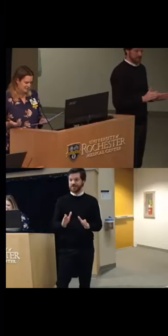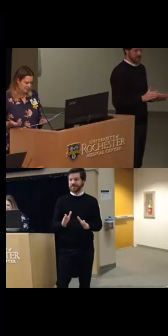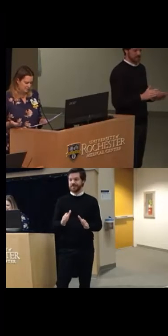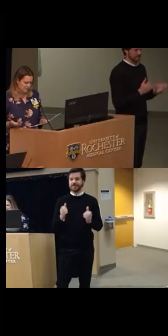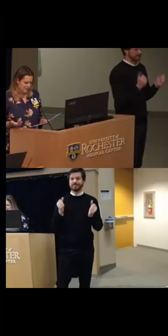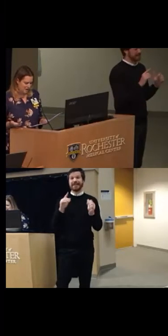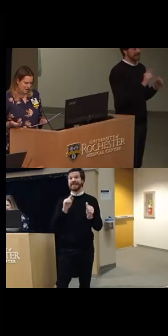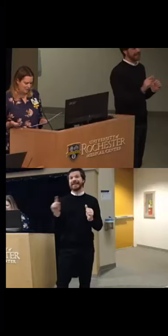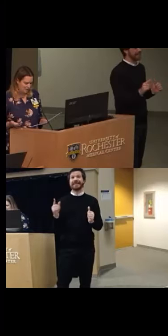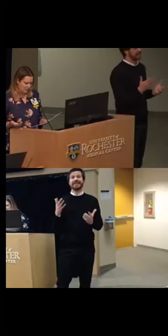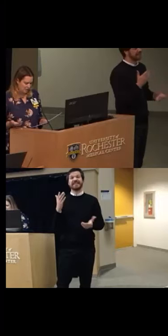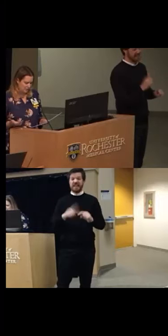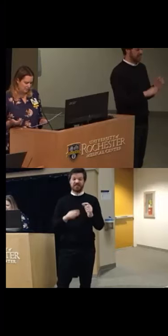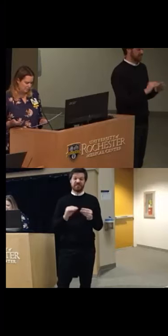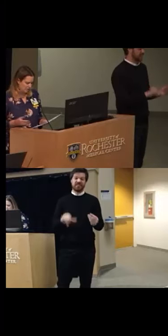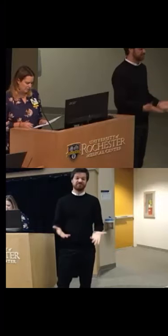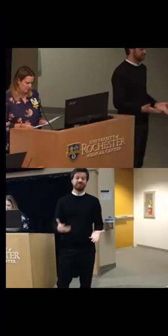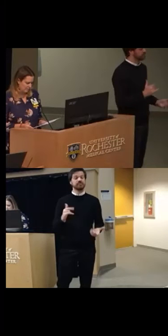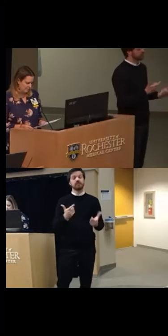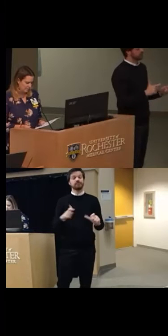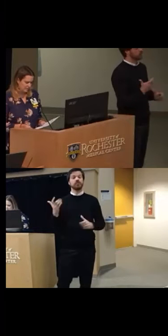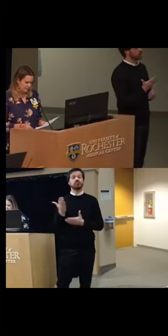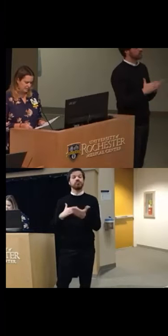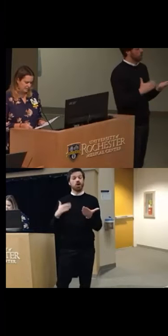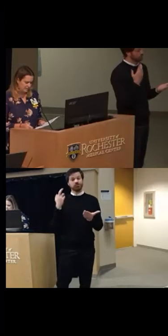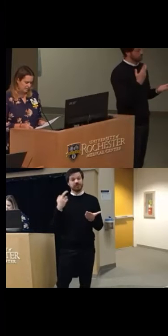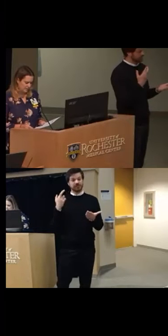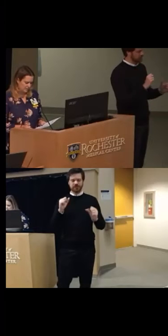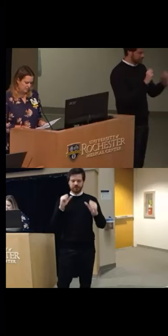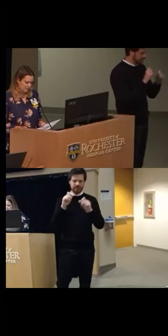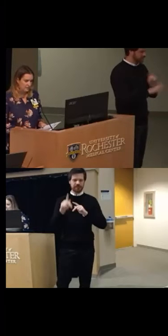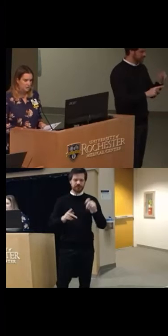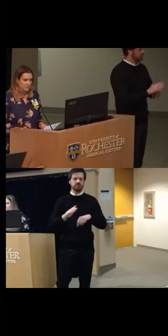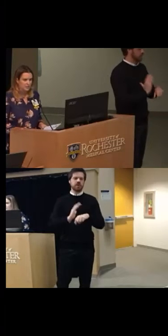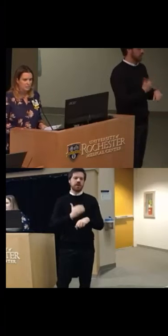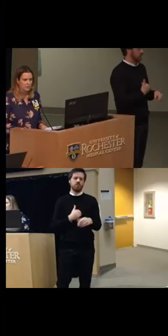say um and that's largely in part um due to the amazing people on our Le leadership team with